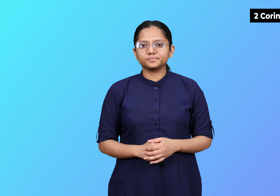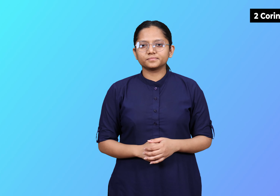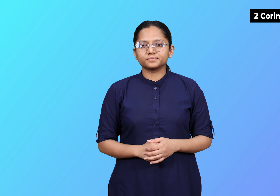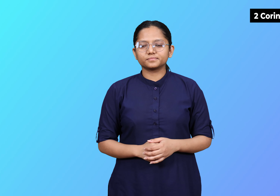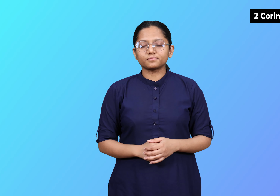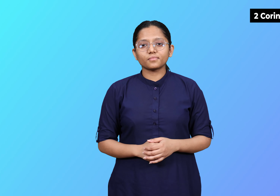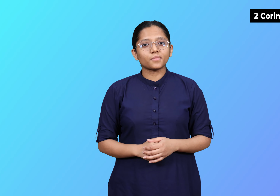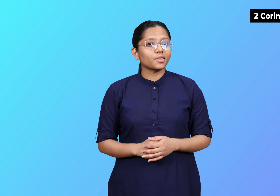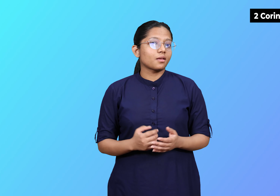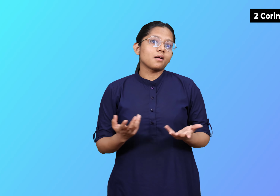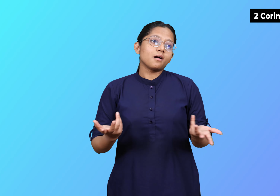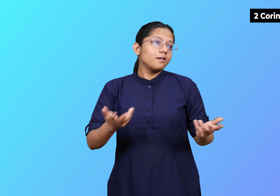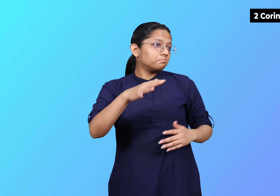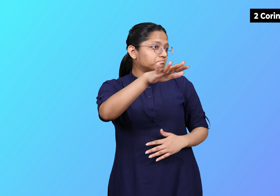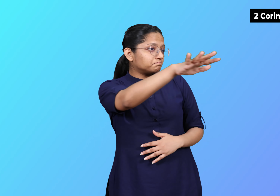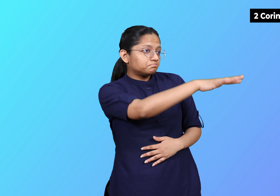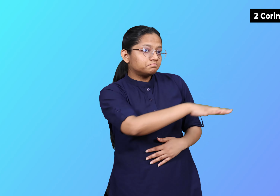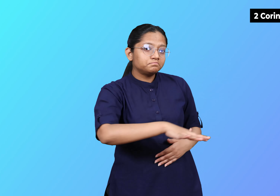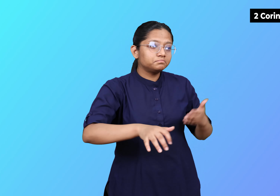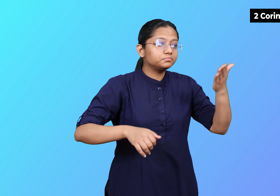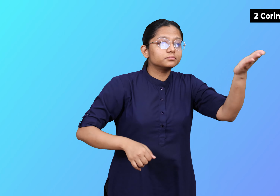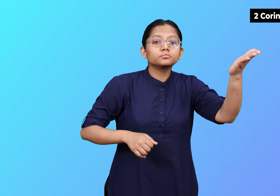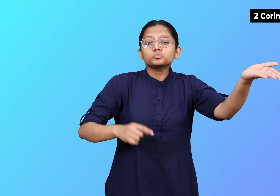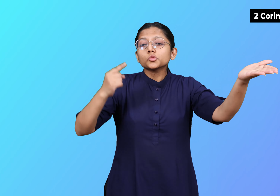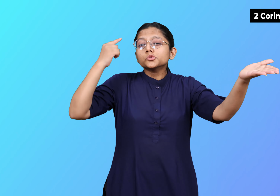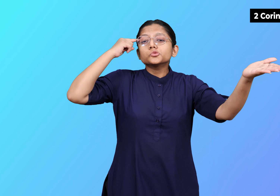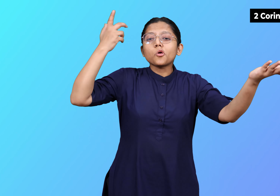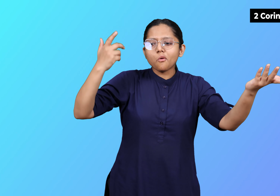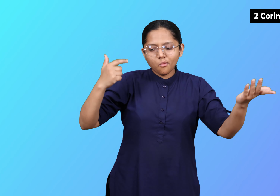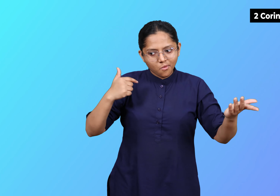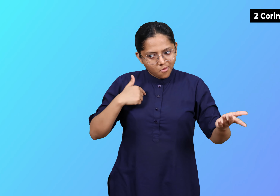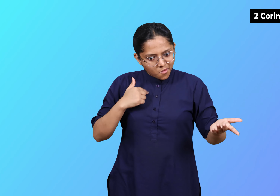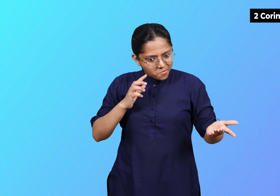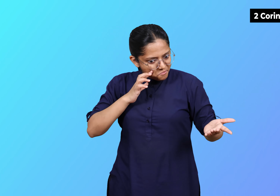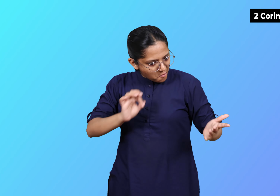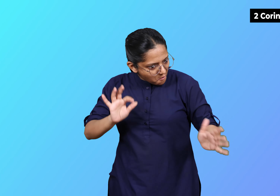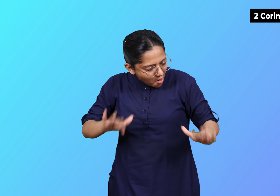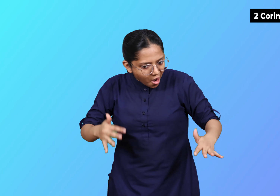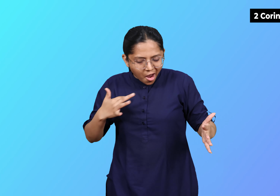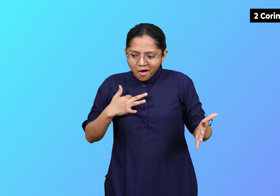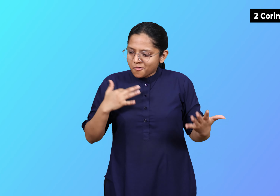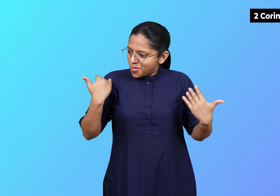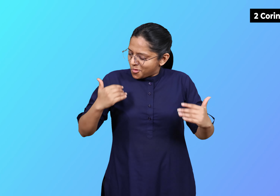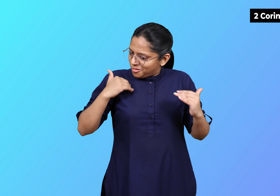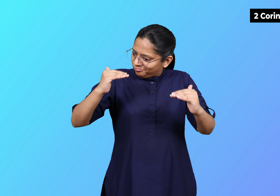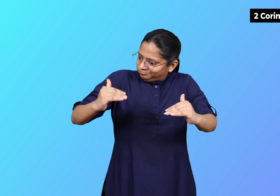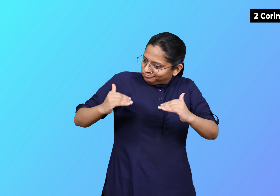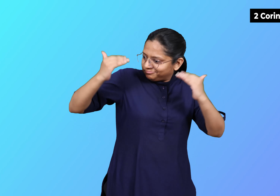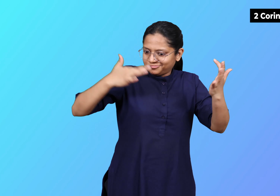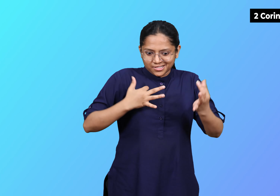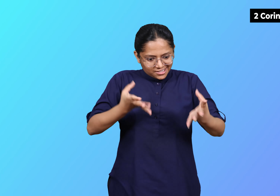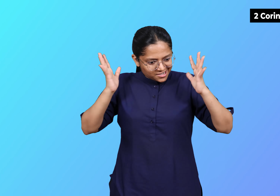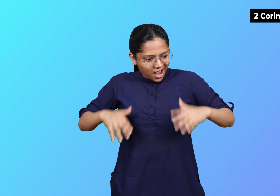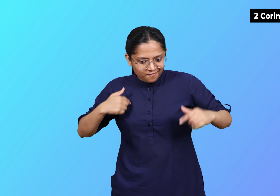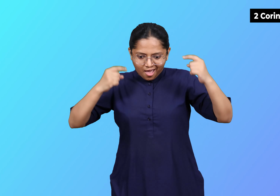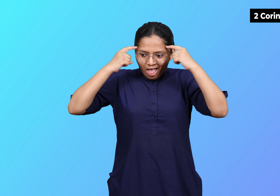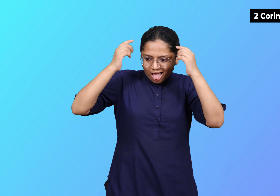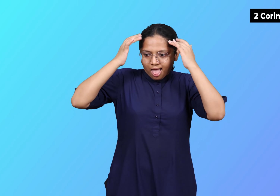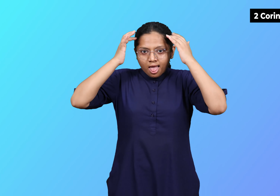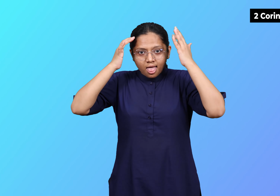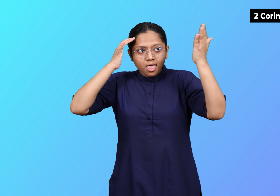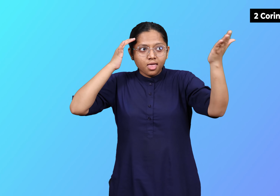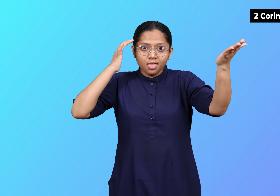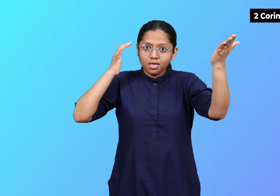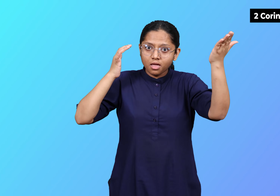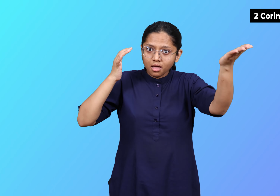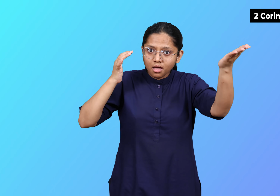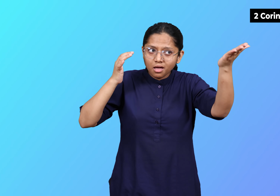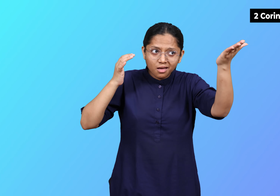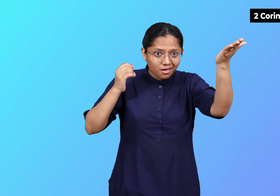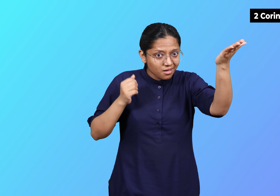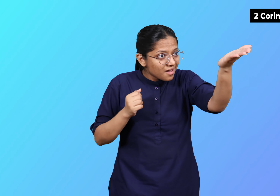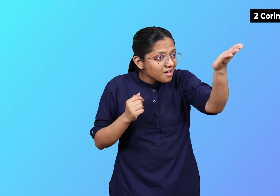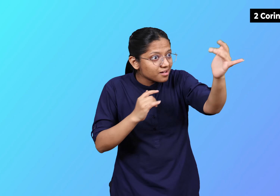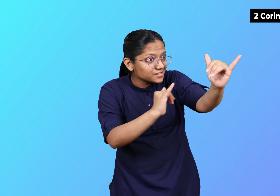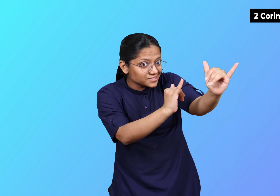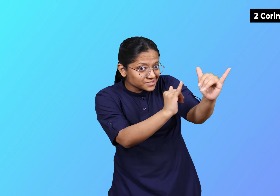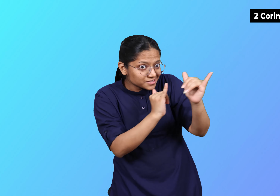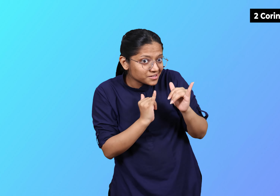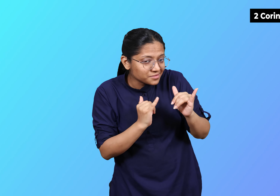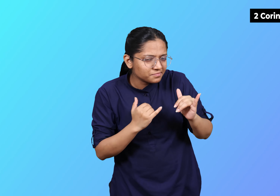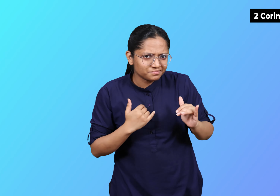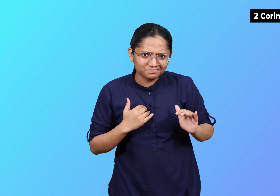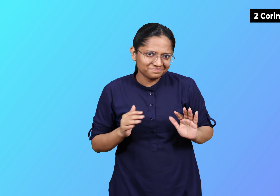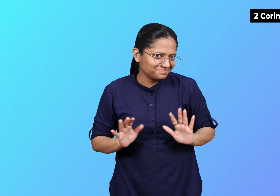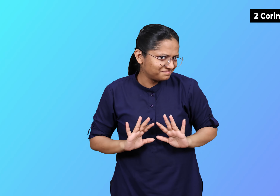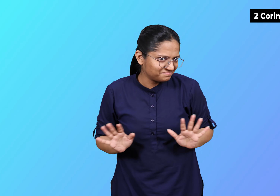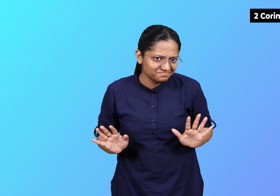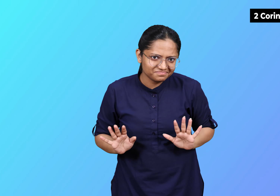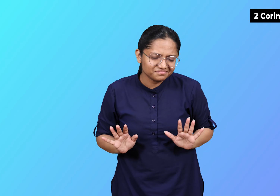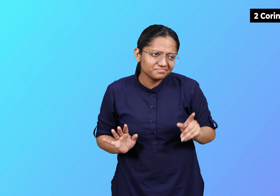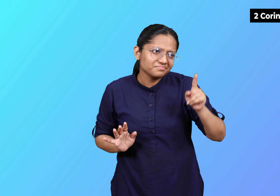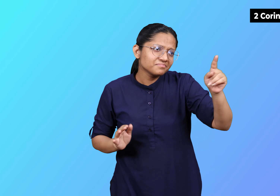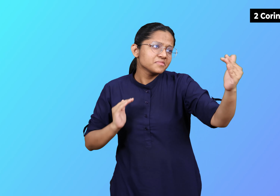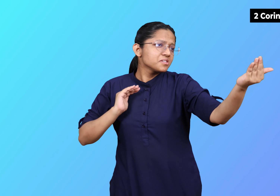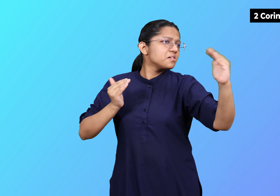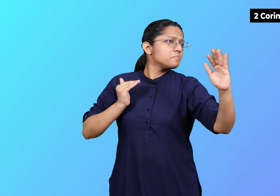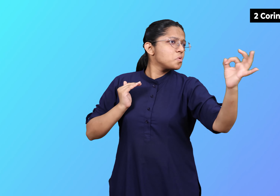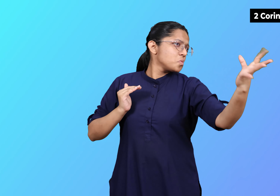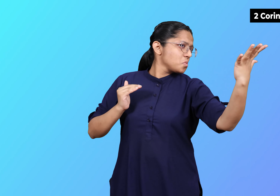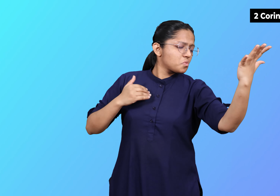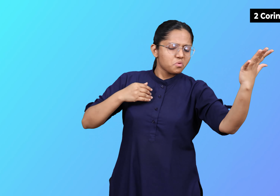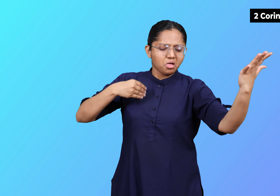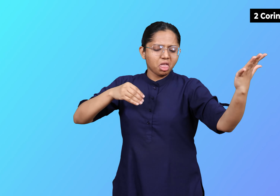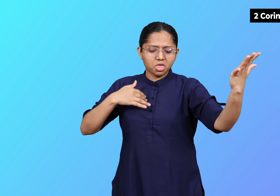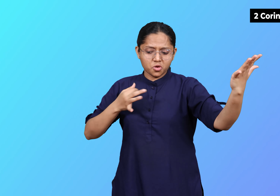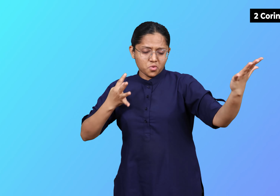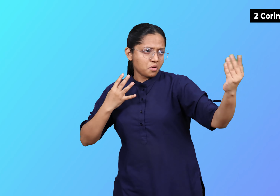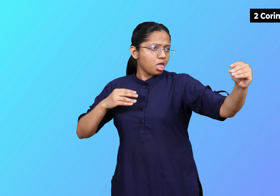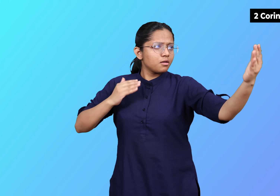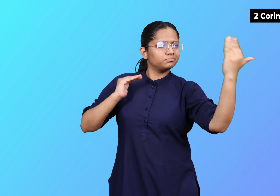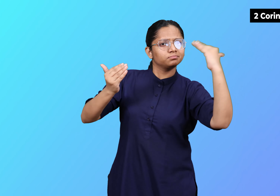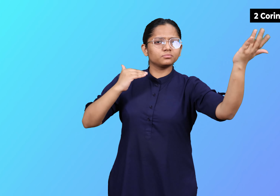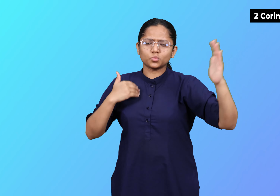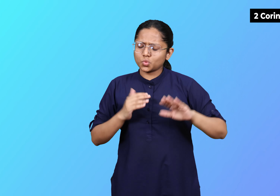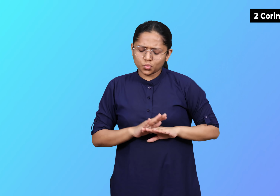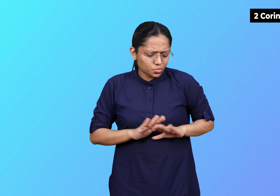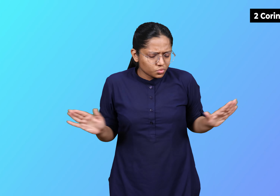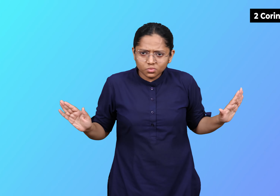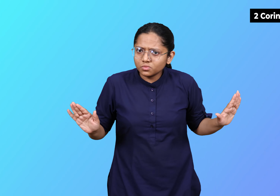We don’t dare put ourselves in the same class with those who think they are so important. We don’t compare ourselves to them.